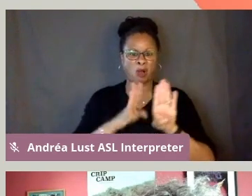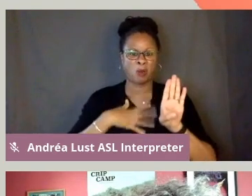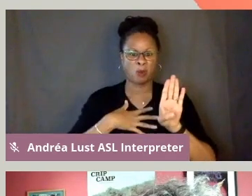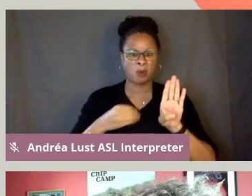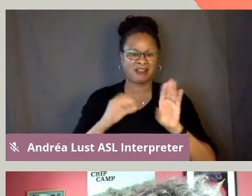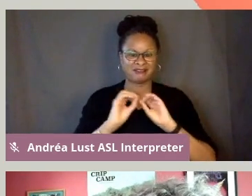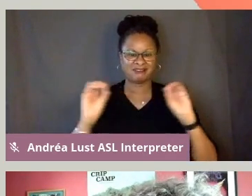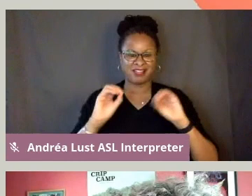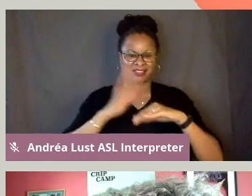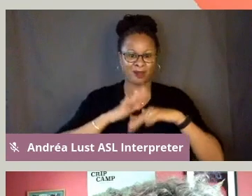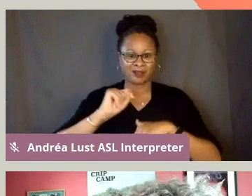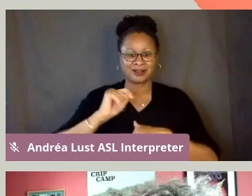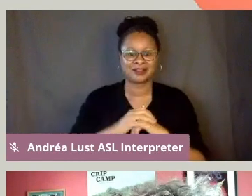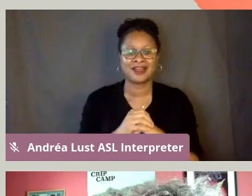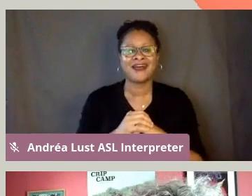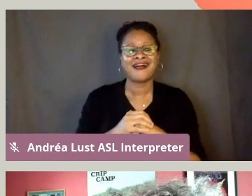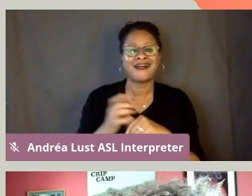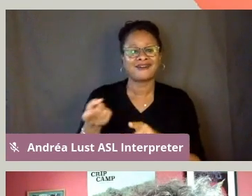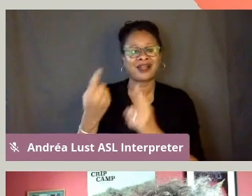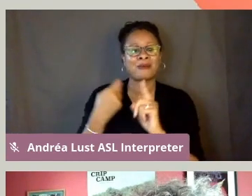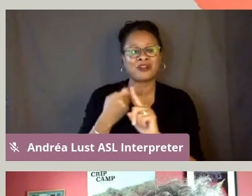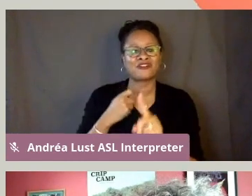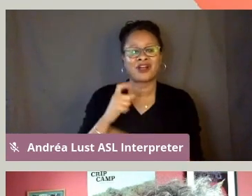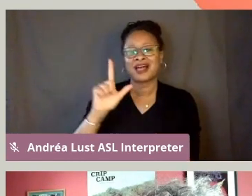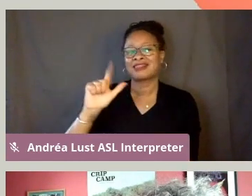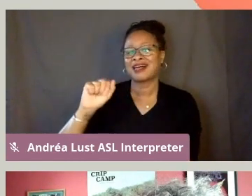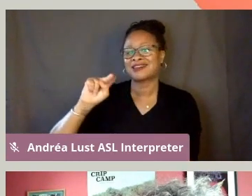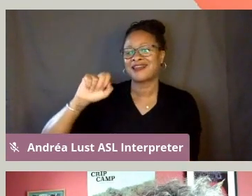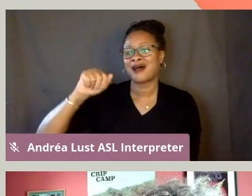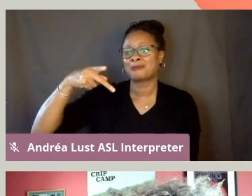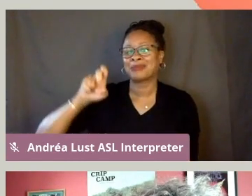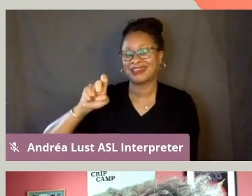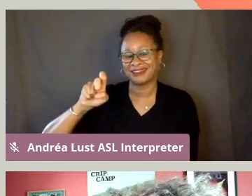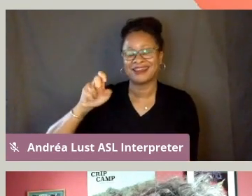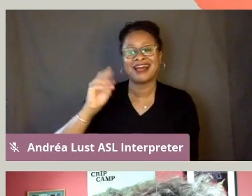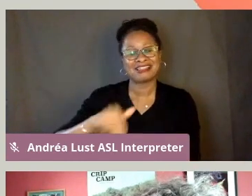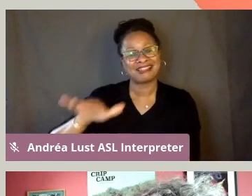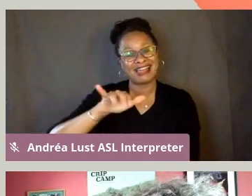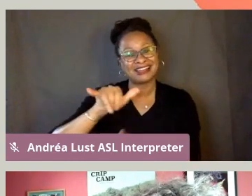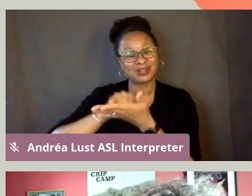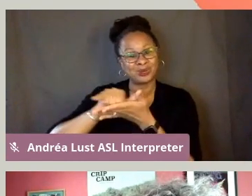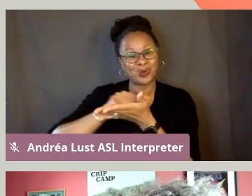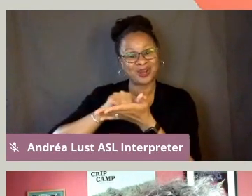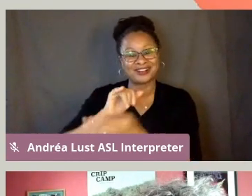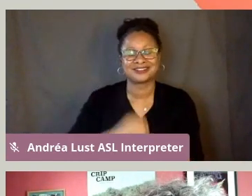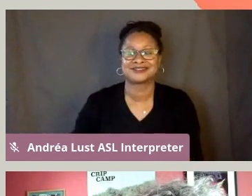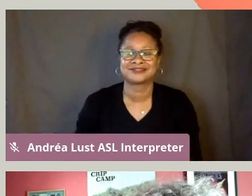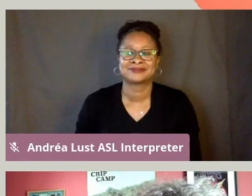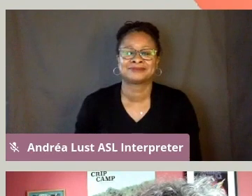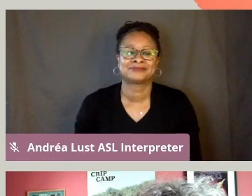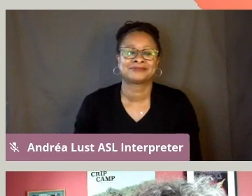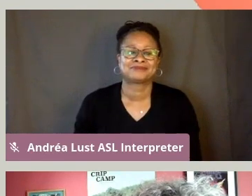And I'm coming to you from Lenape land in New York. Thanks, Erin.